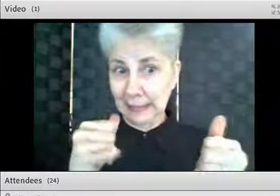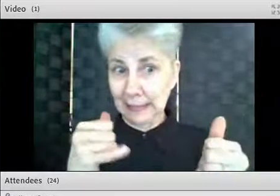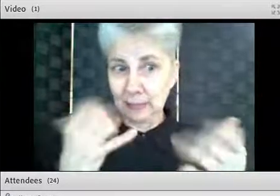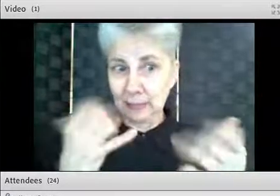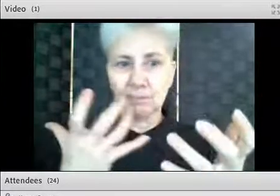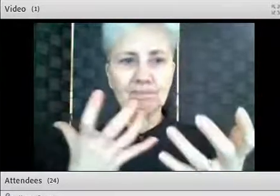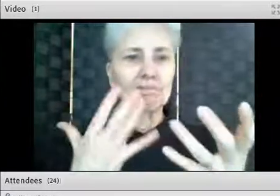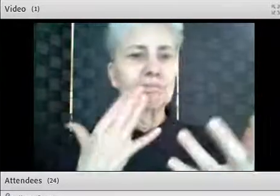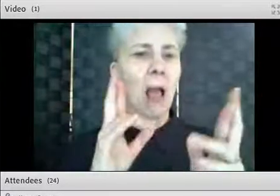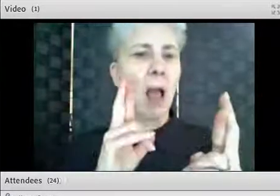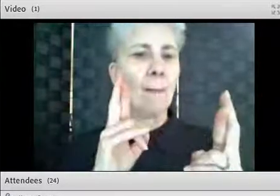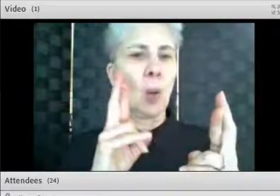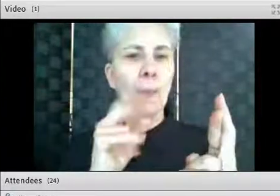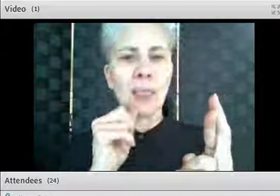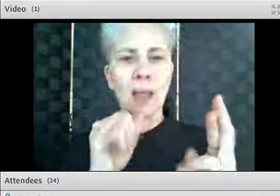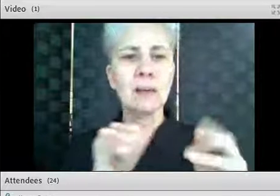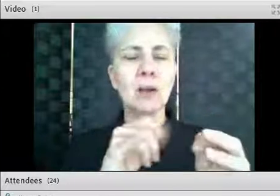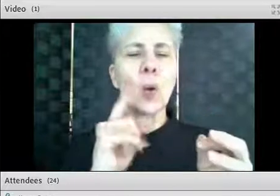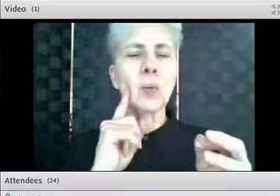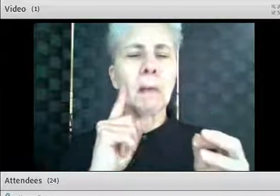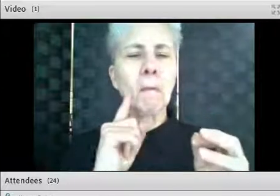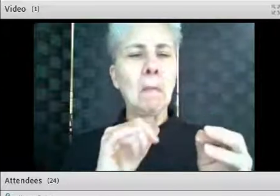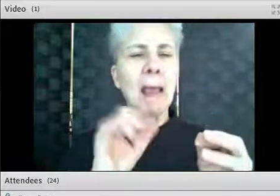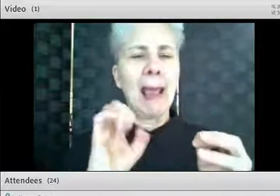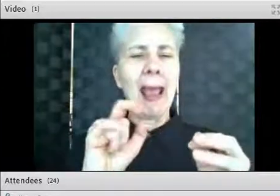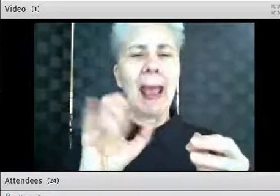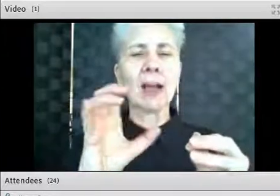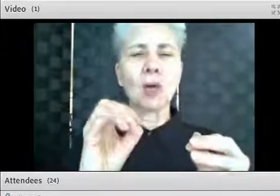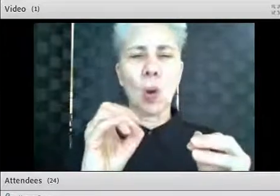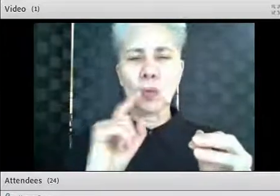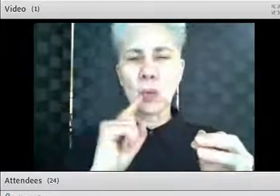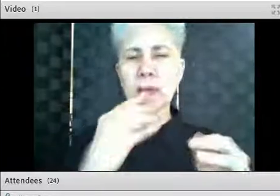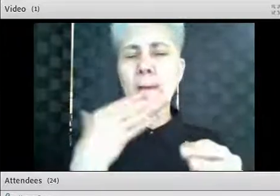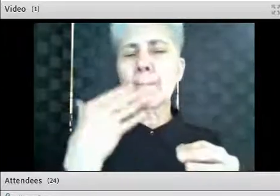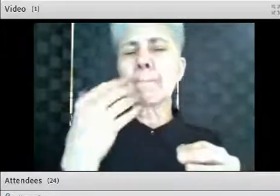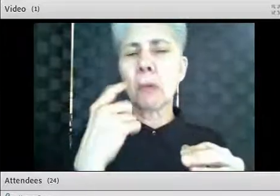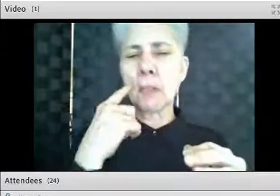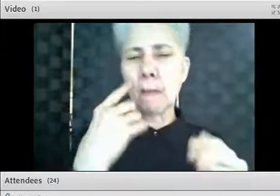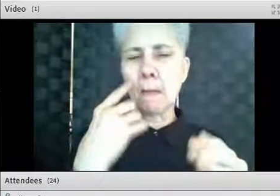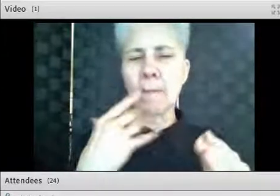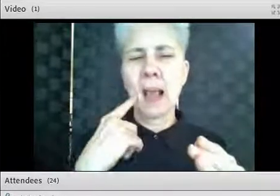I'm hoping -- Okay. I hear an echo after every word. Okay, so it's better. Okay. So I think that maybe I was just turning up the micropho--